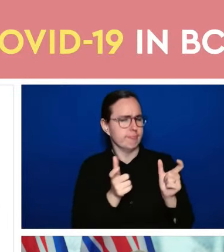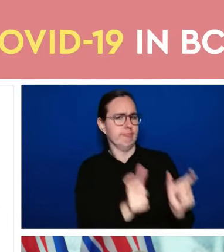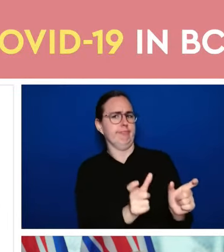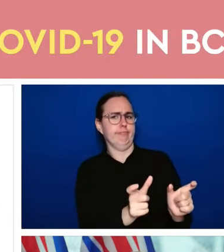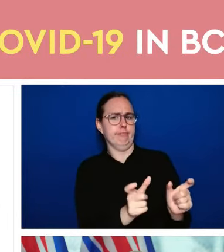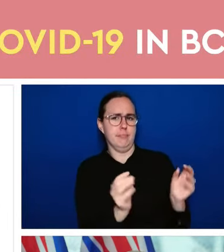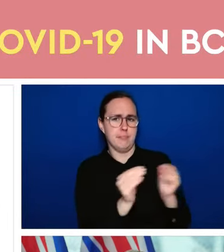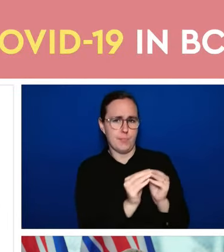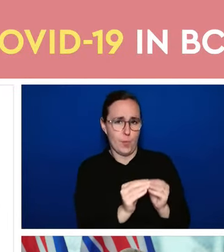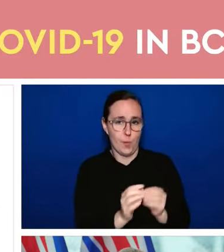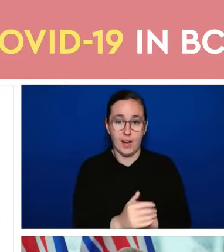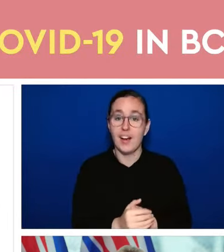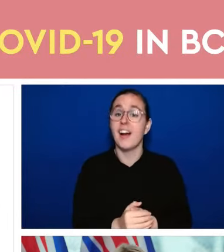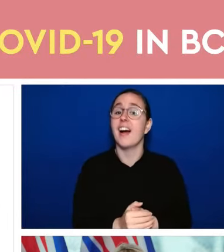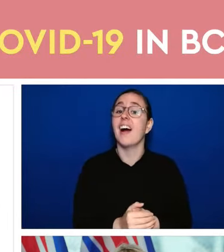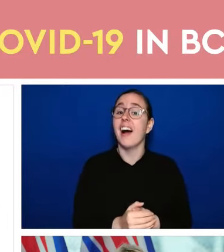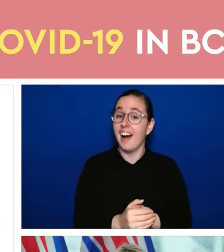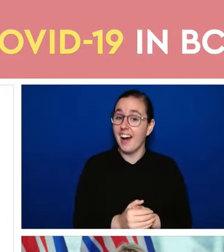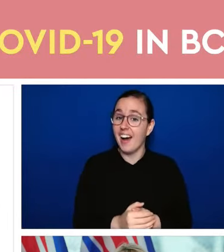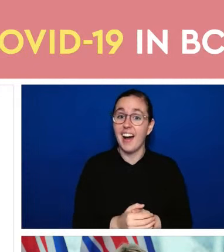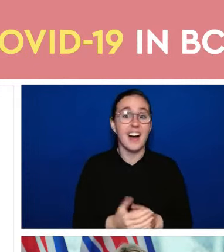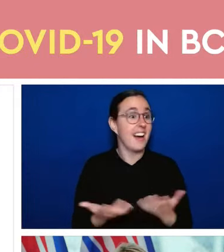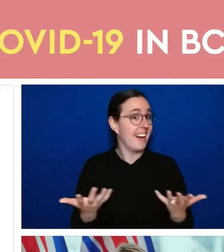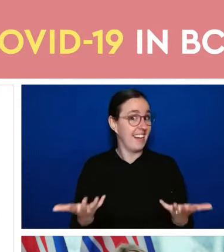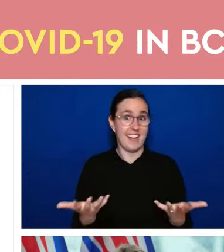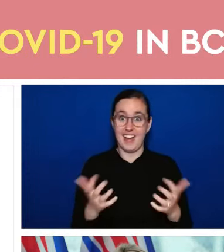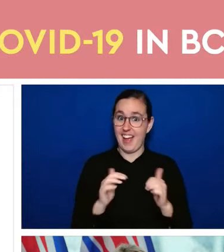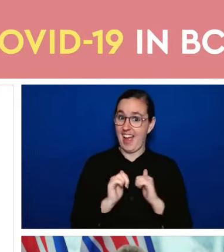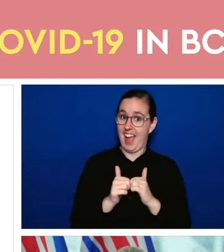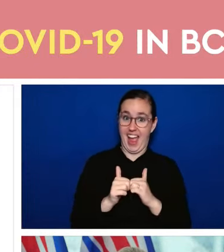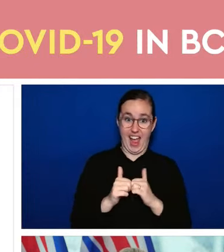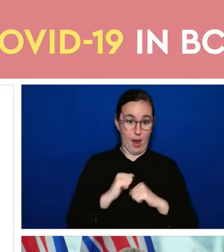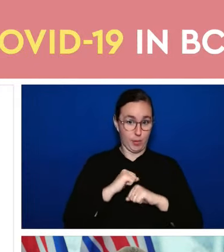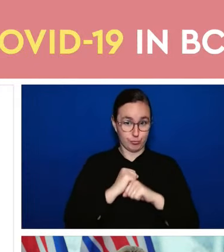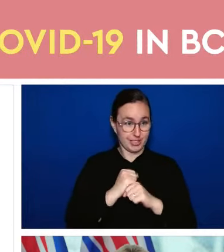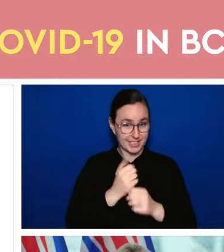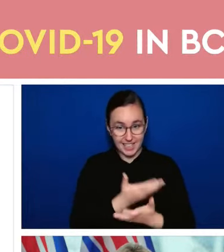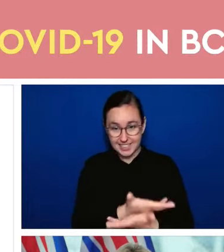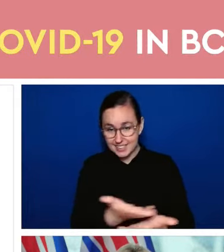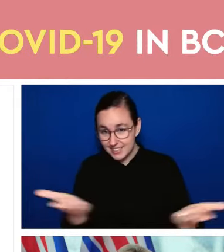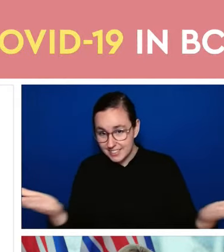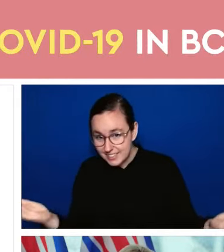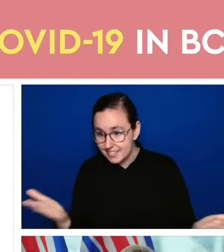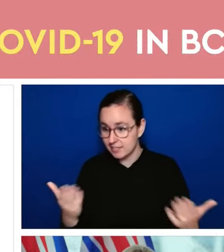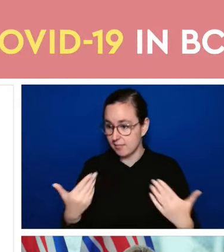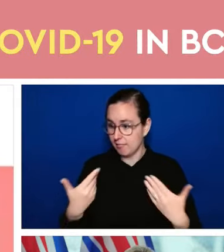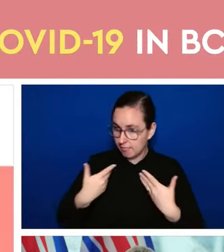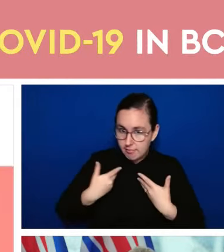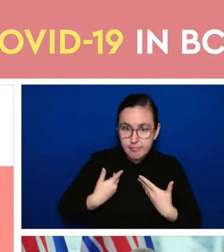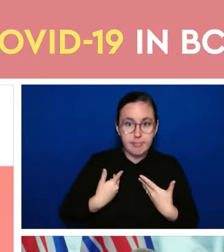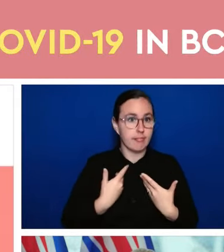bottom line is to protect ourselves and our health care